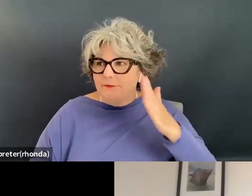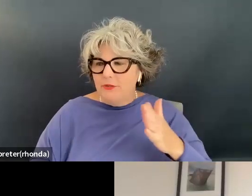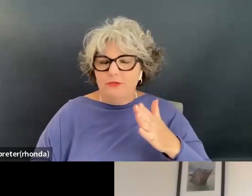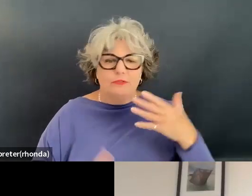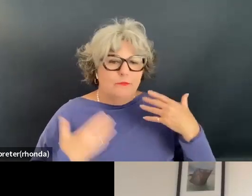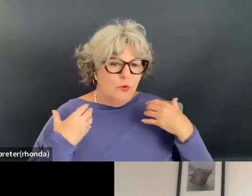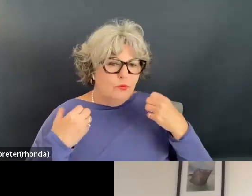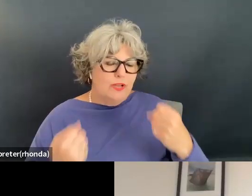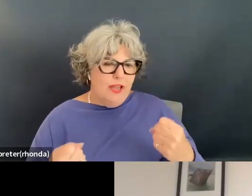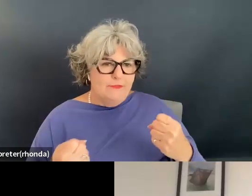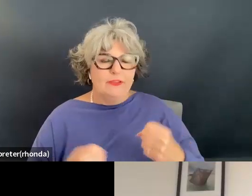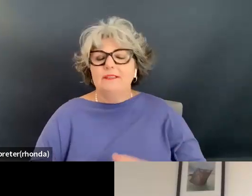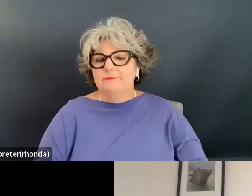in whatever way that means for people.